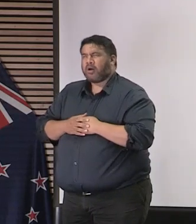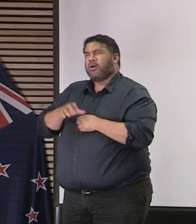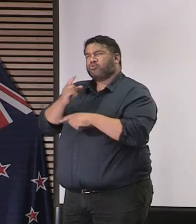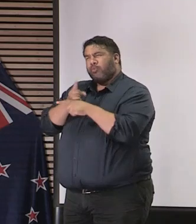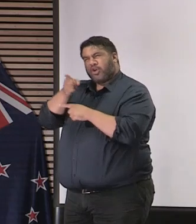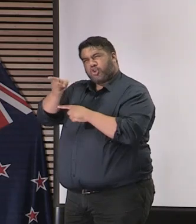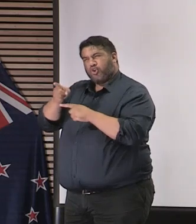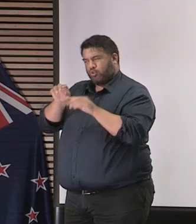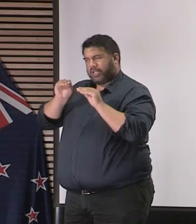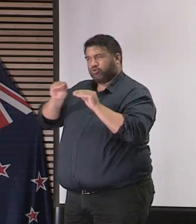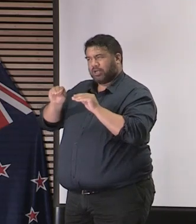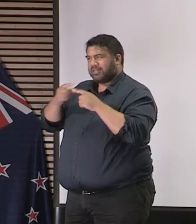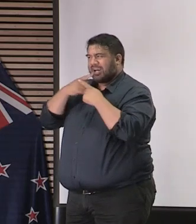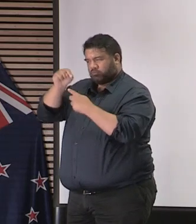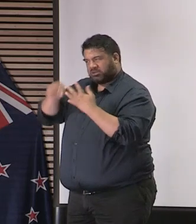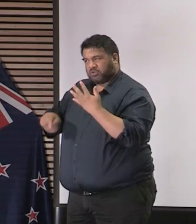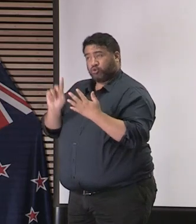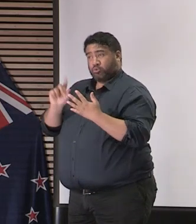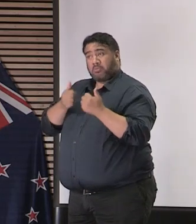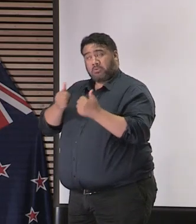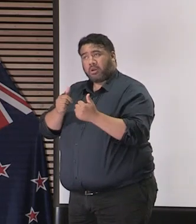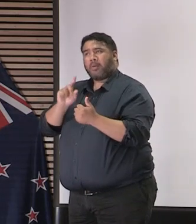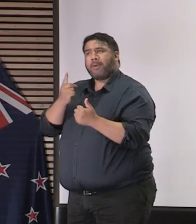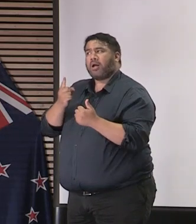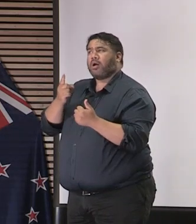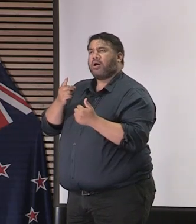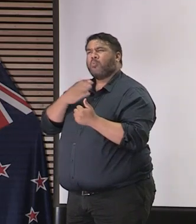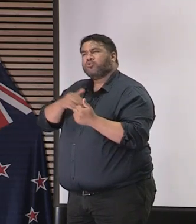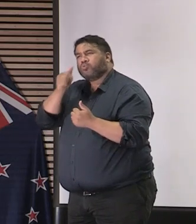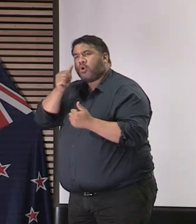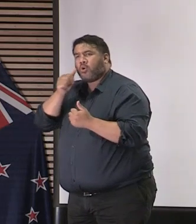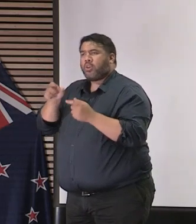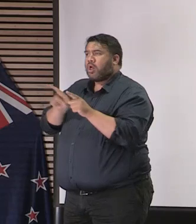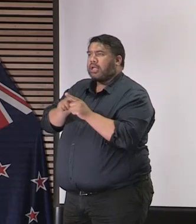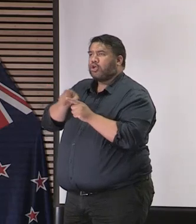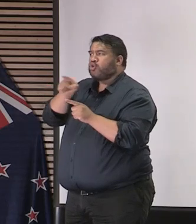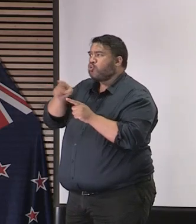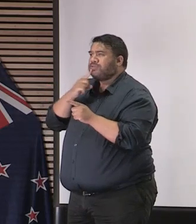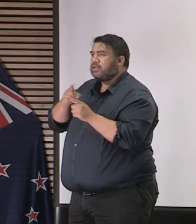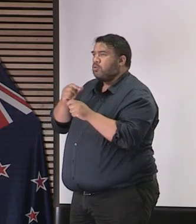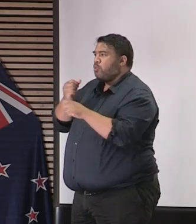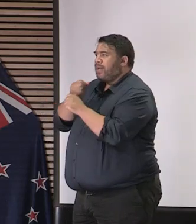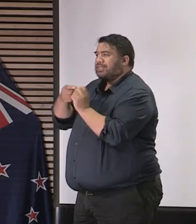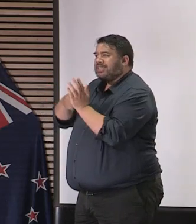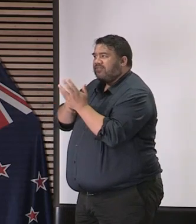In terms of the package that's been created and you are announcing today, what's